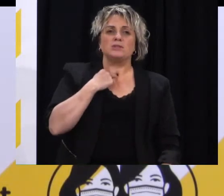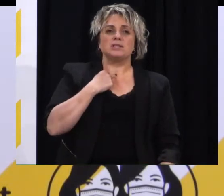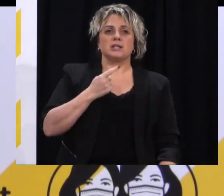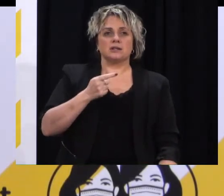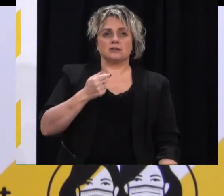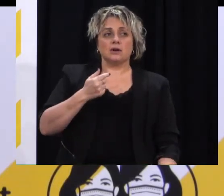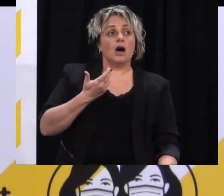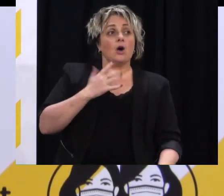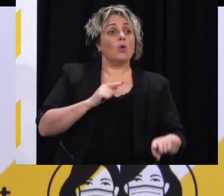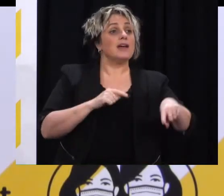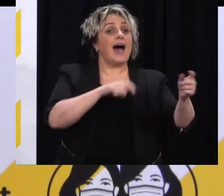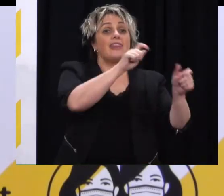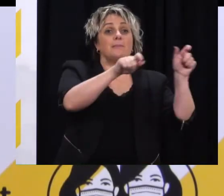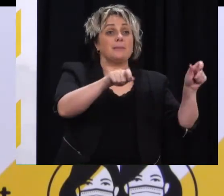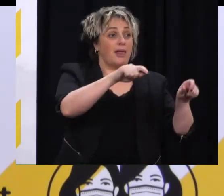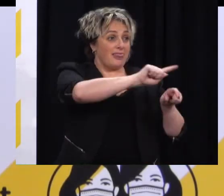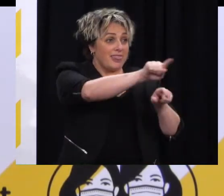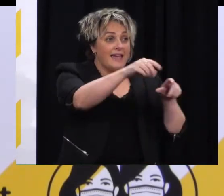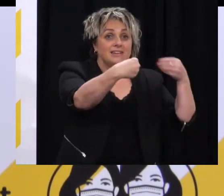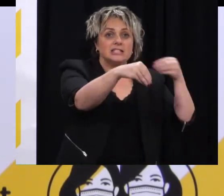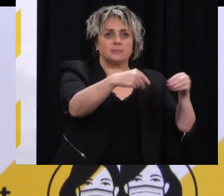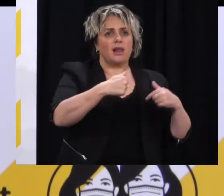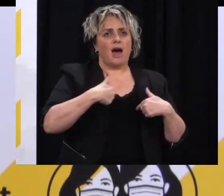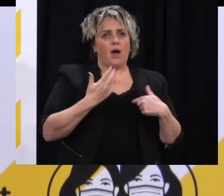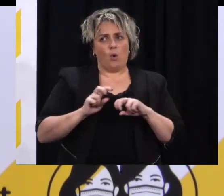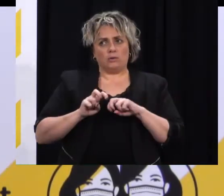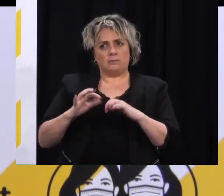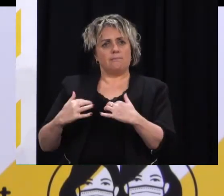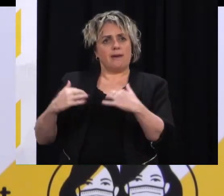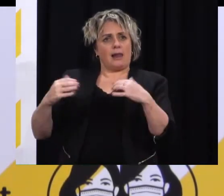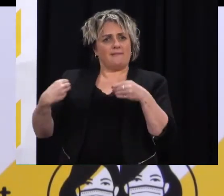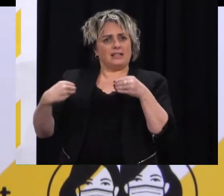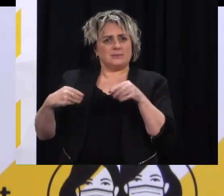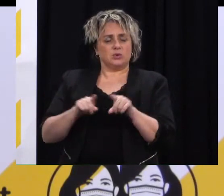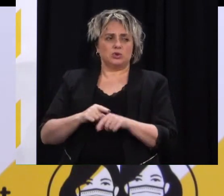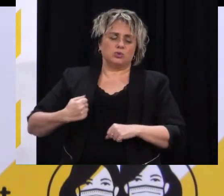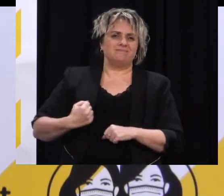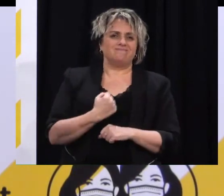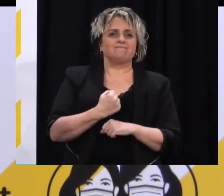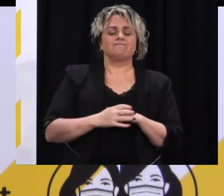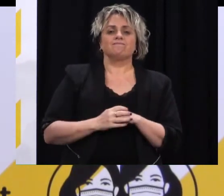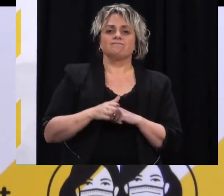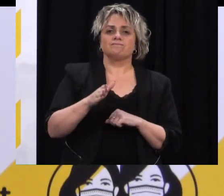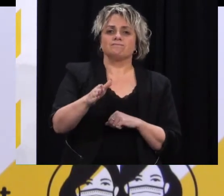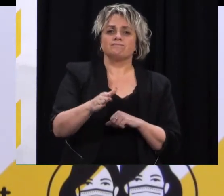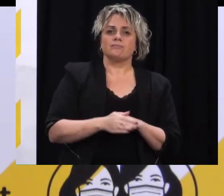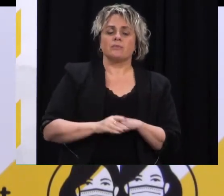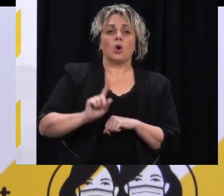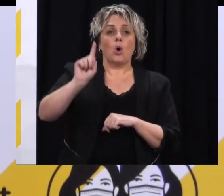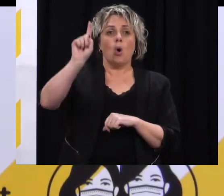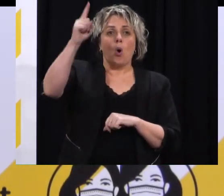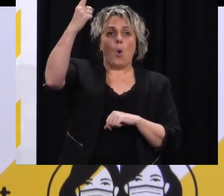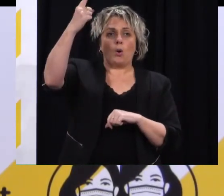the case, we are use all of the safety precautions we can to just make sure it is as safe as